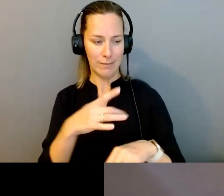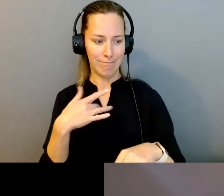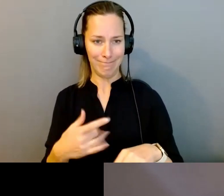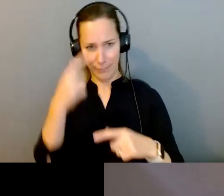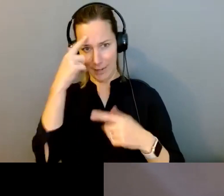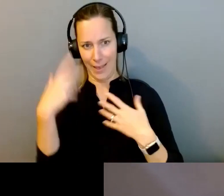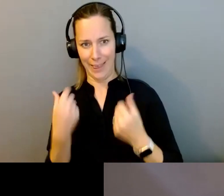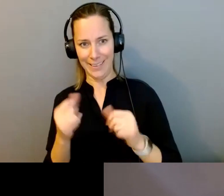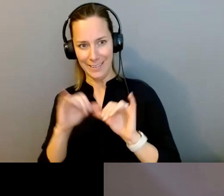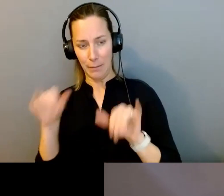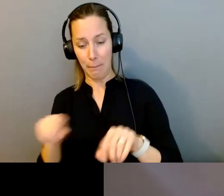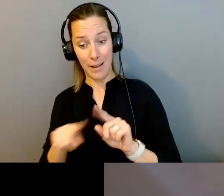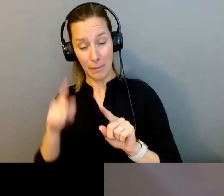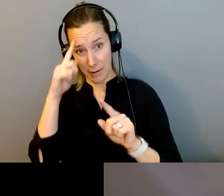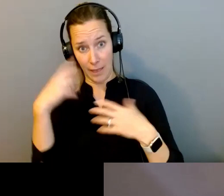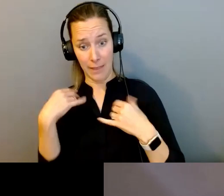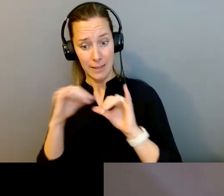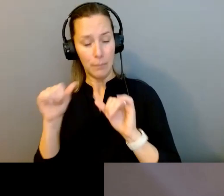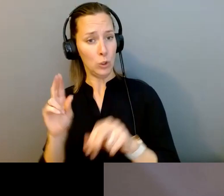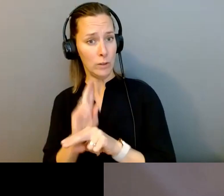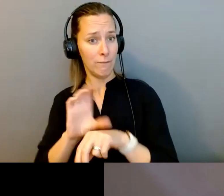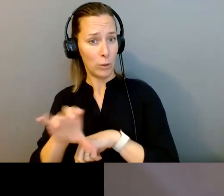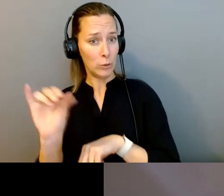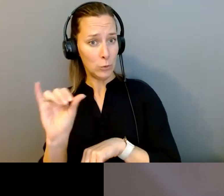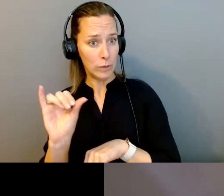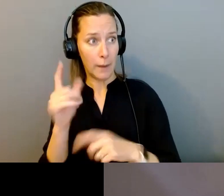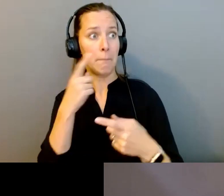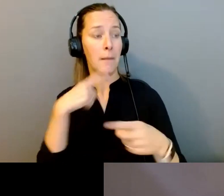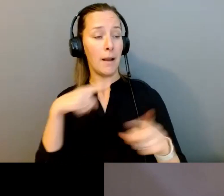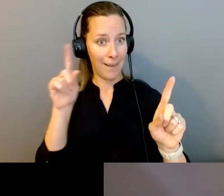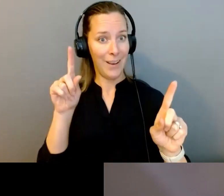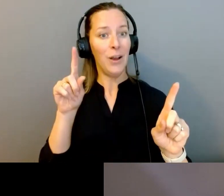also uses force. And as it turns out, when we finally got to collecting demographic data,